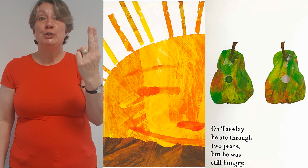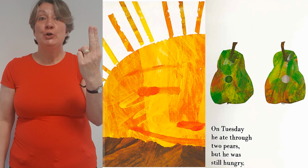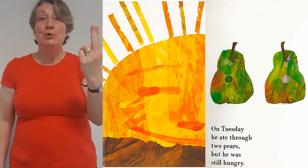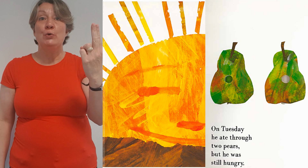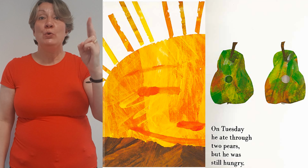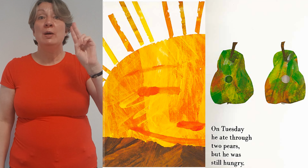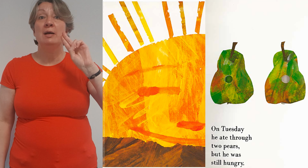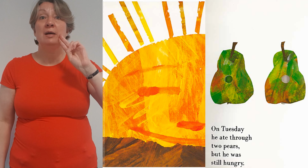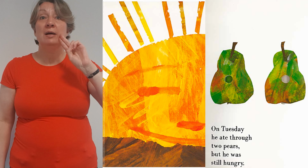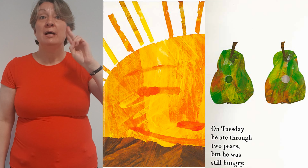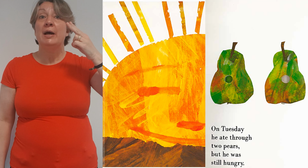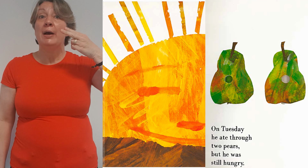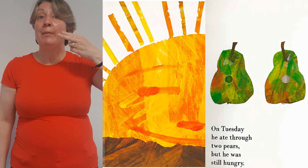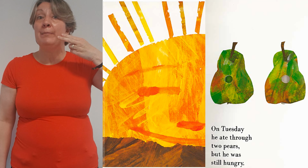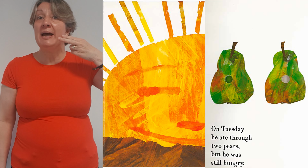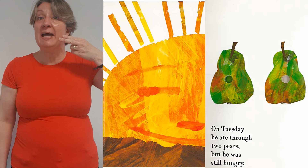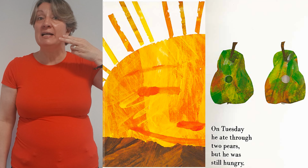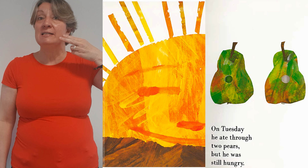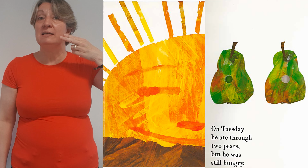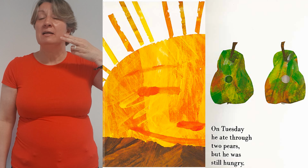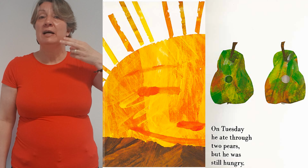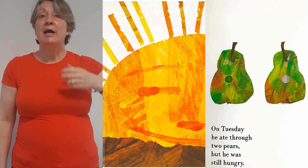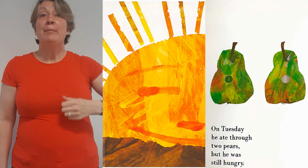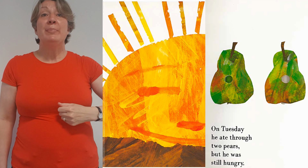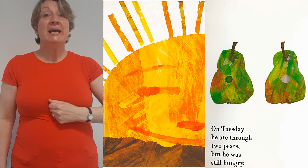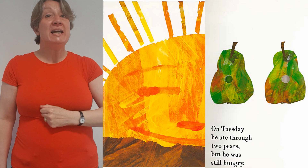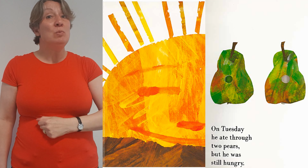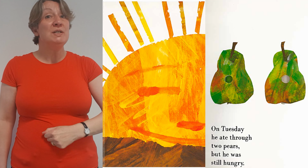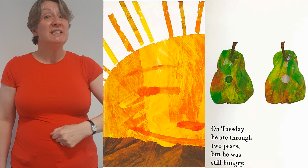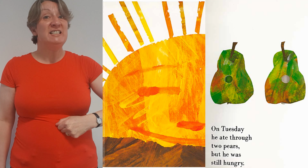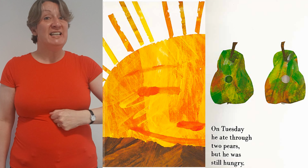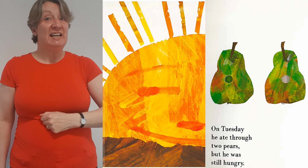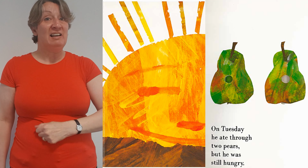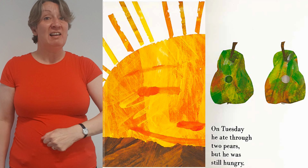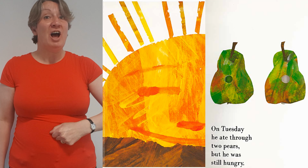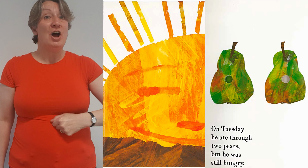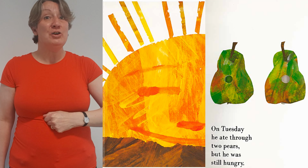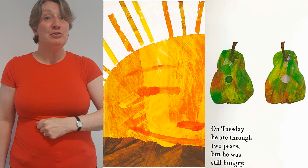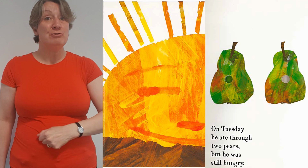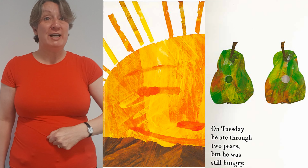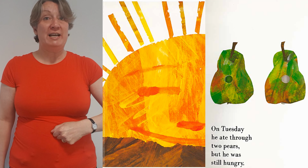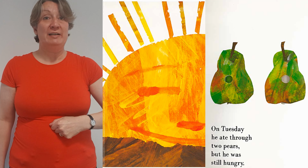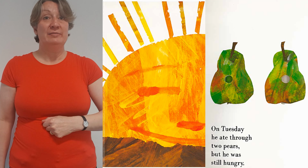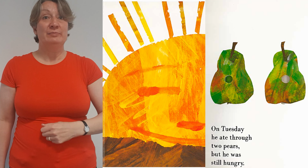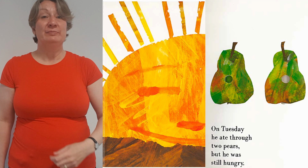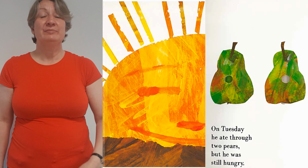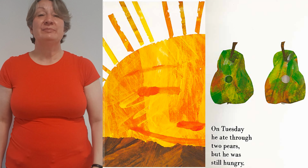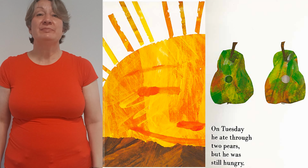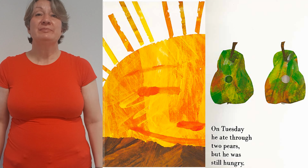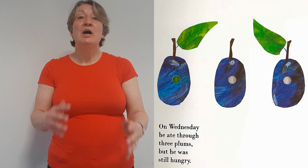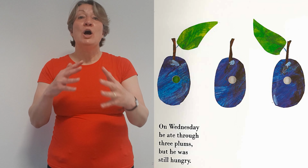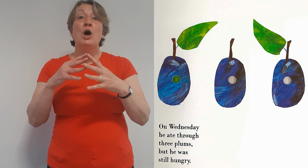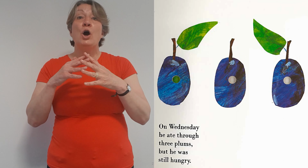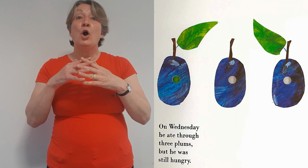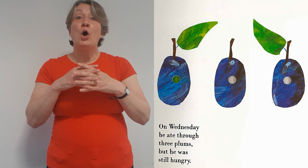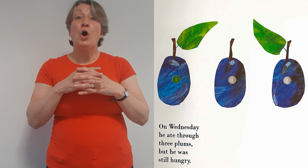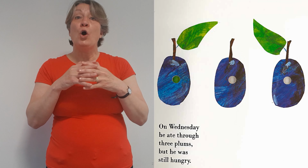two pears but he was still hungry